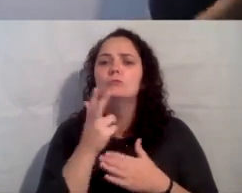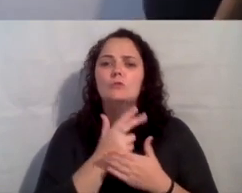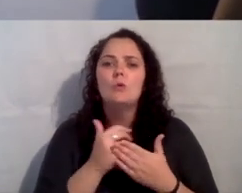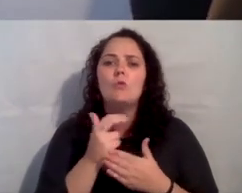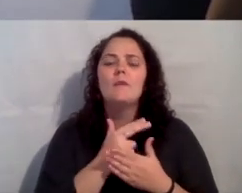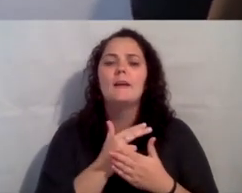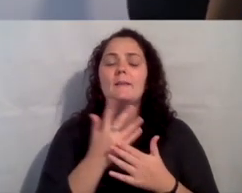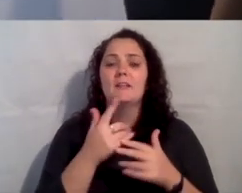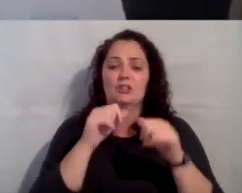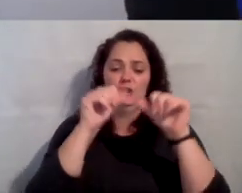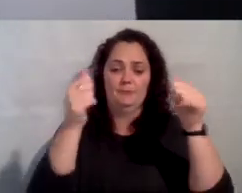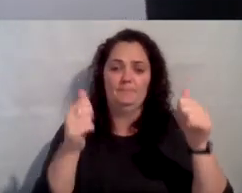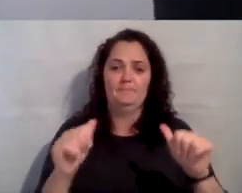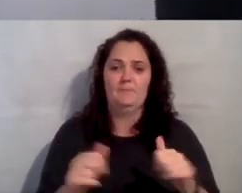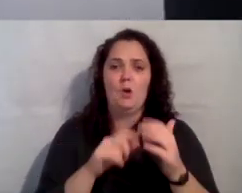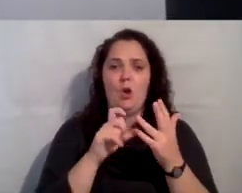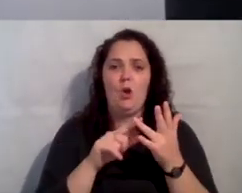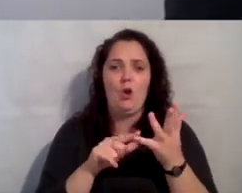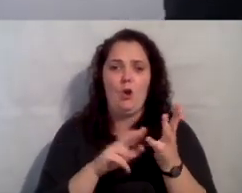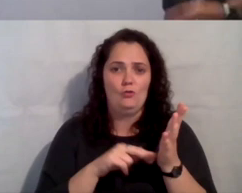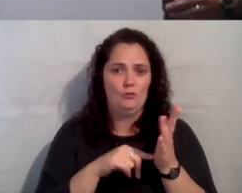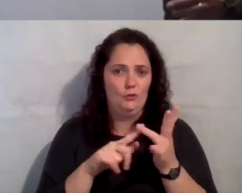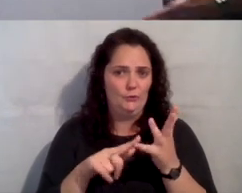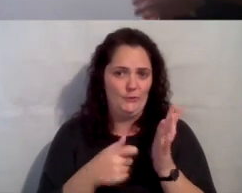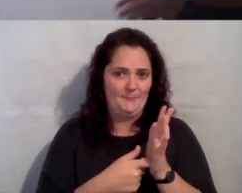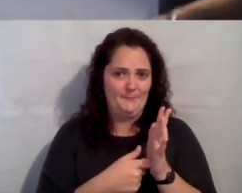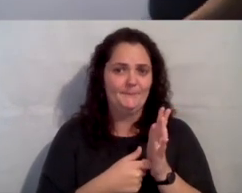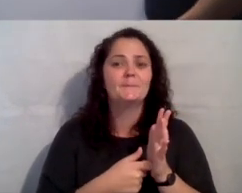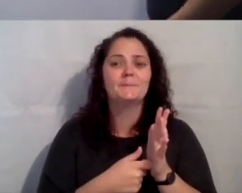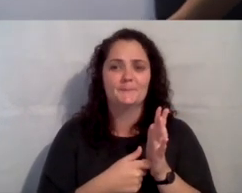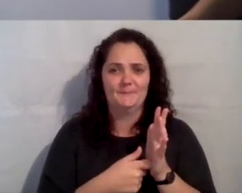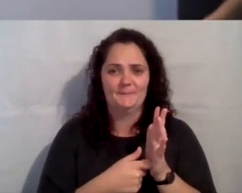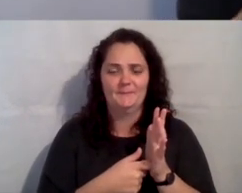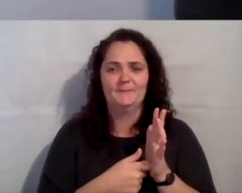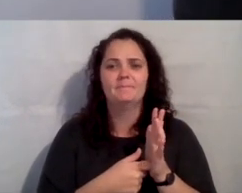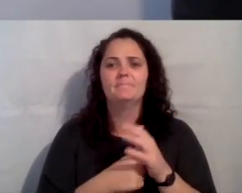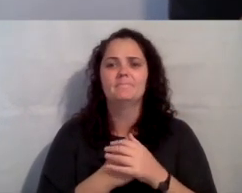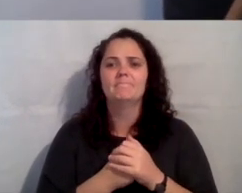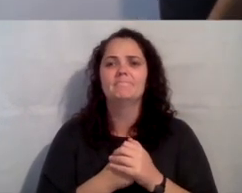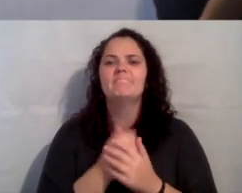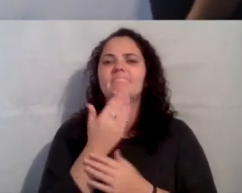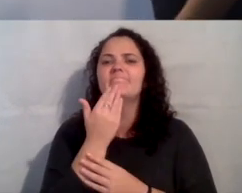a contour drawing in space. Alright now try to avoid for this first drawing